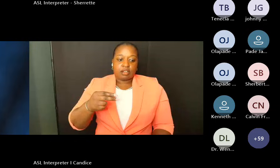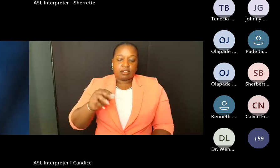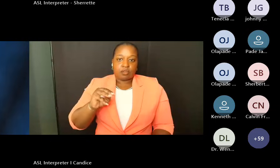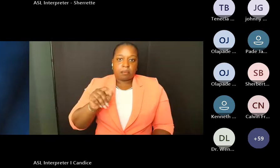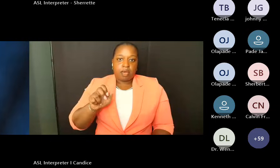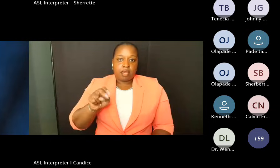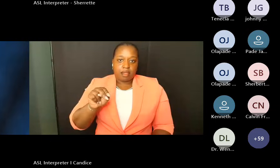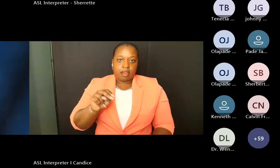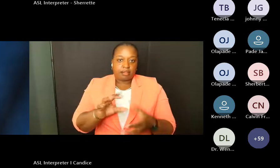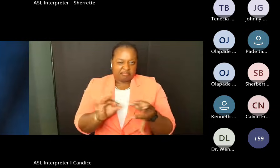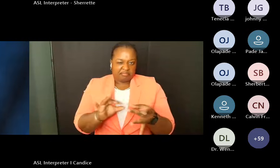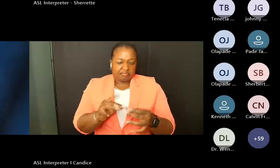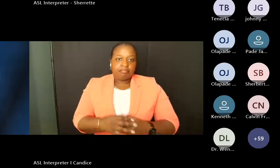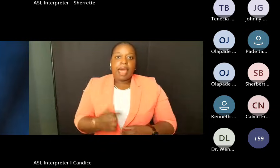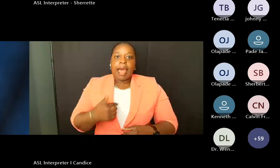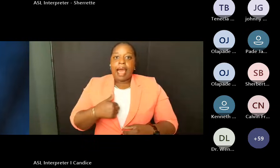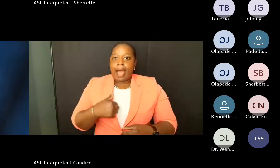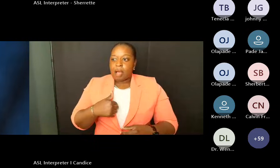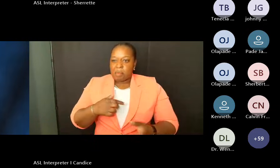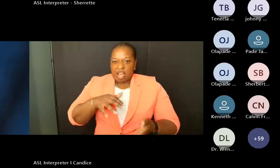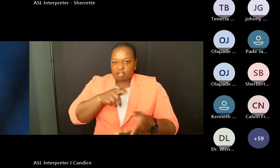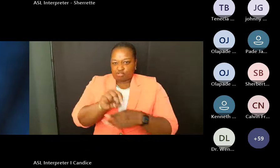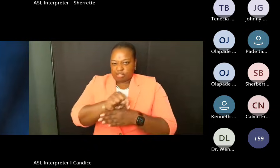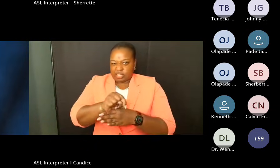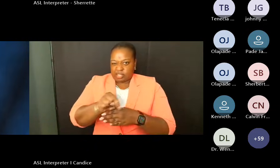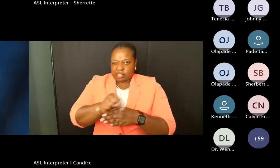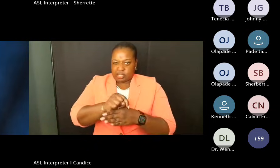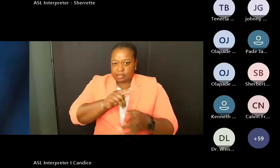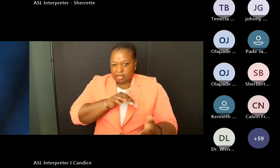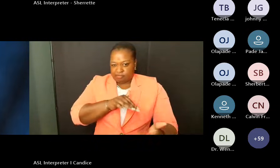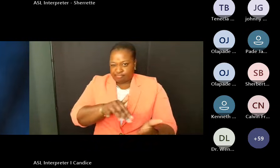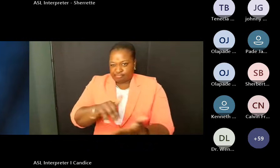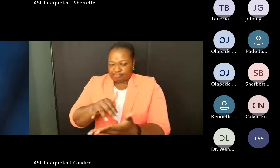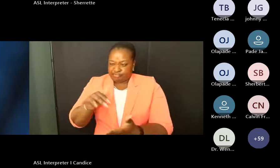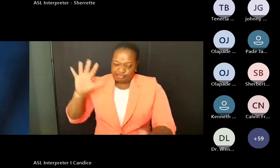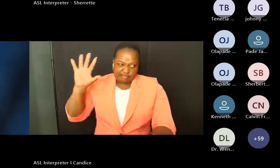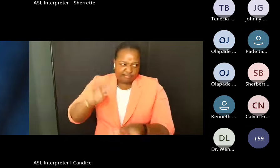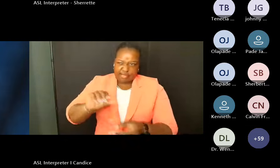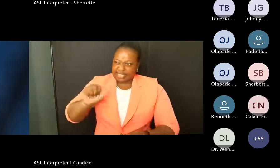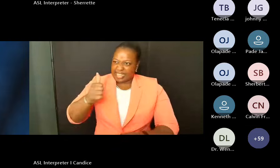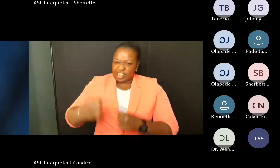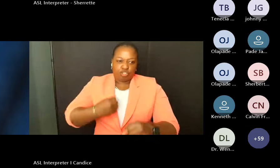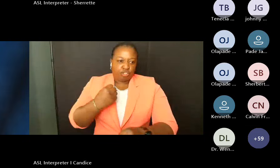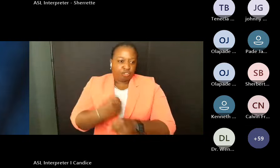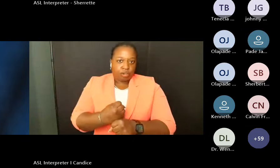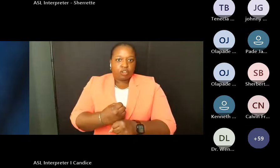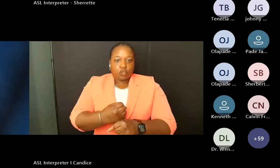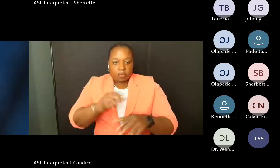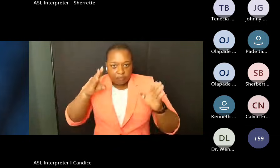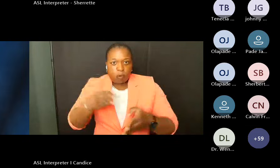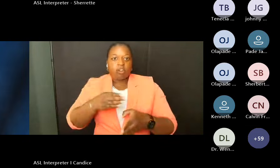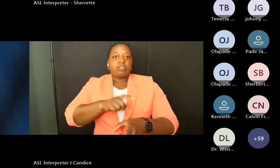And for the last over three decades, my work has spanned sickle cell disease, curative therapies,